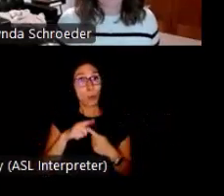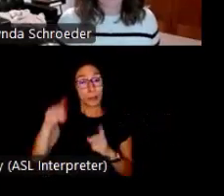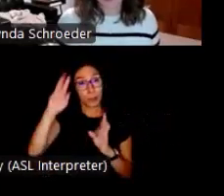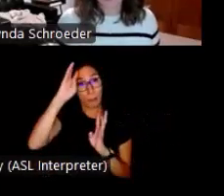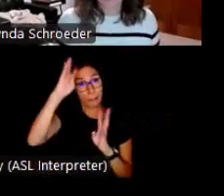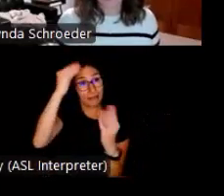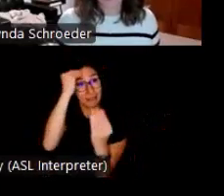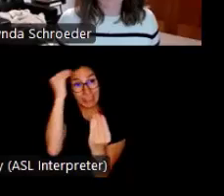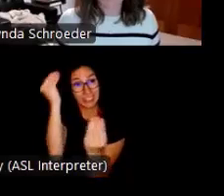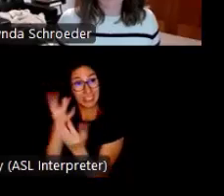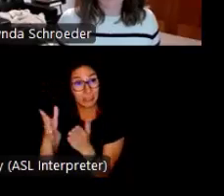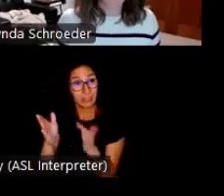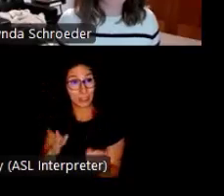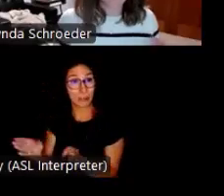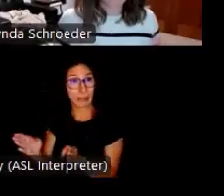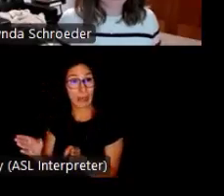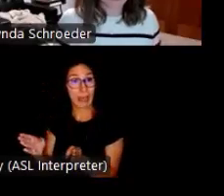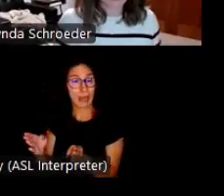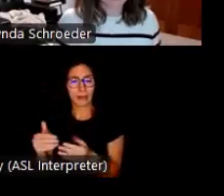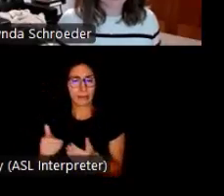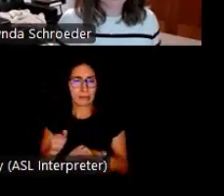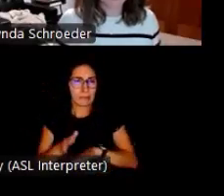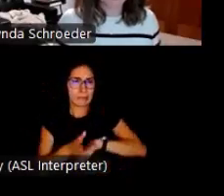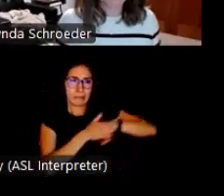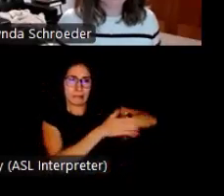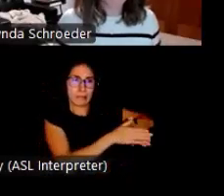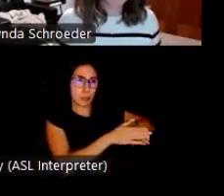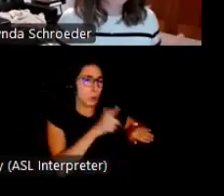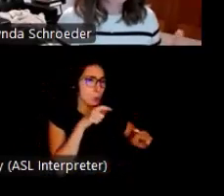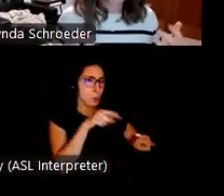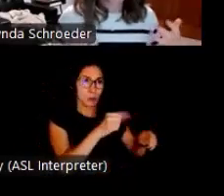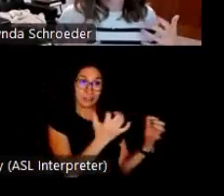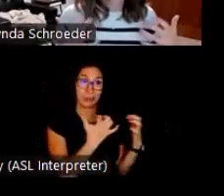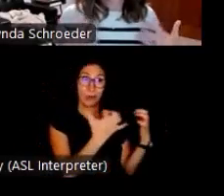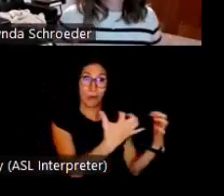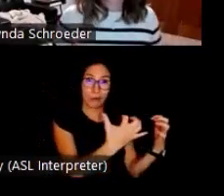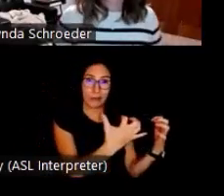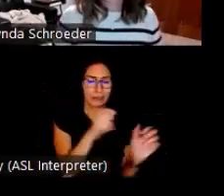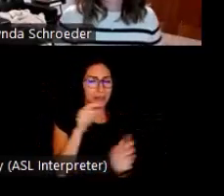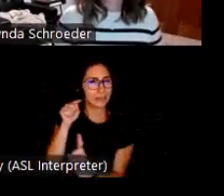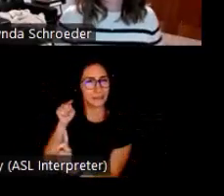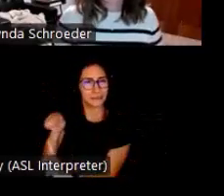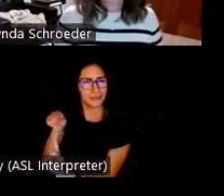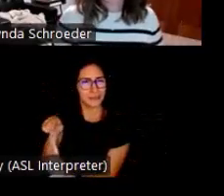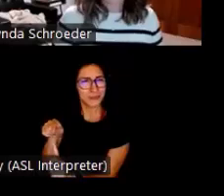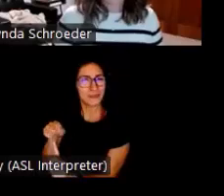of our research population. But when you're moving into doing research